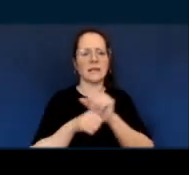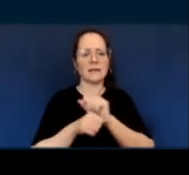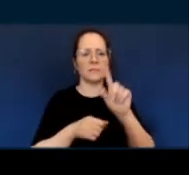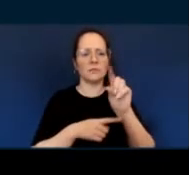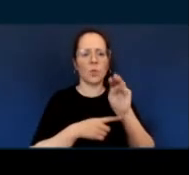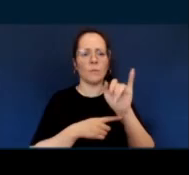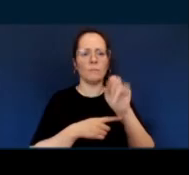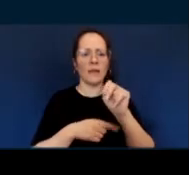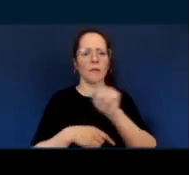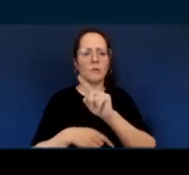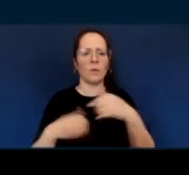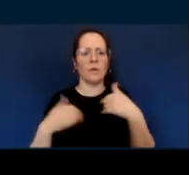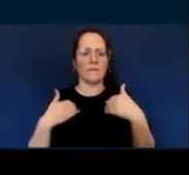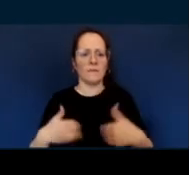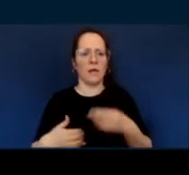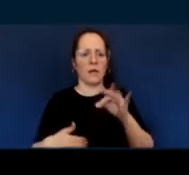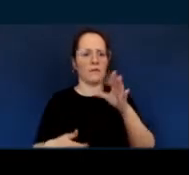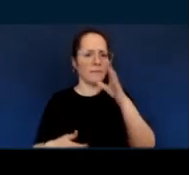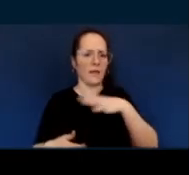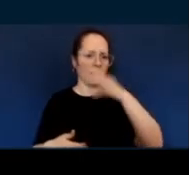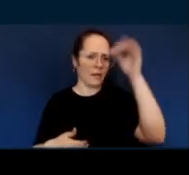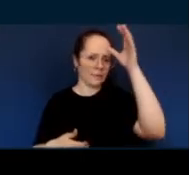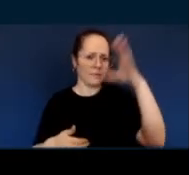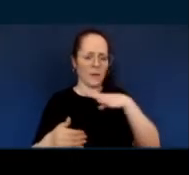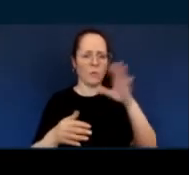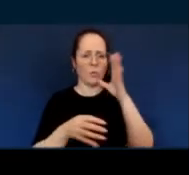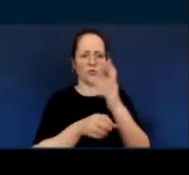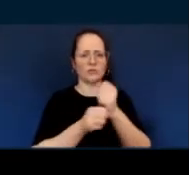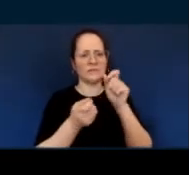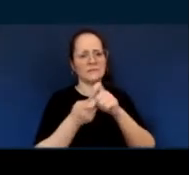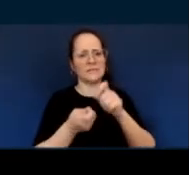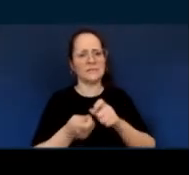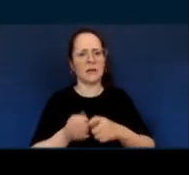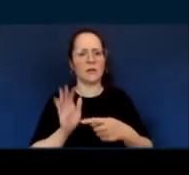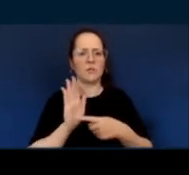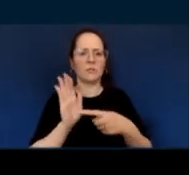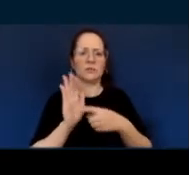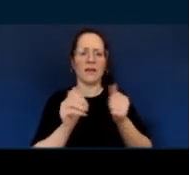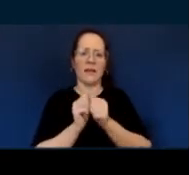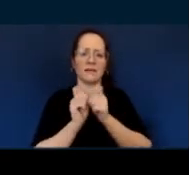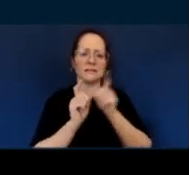GENITALS RECEIVED DETAILED REPRESENTATION, AS HE DESCRIBES IT'S [INDISCERNIBLE] PORNOGRAPHY